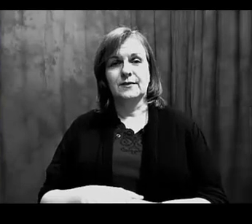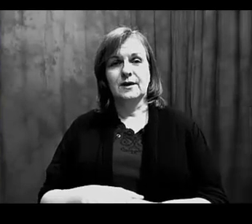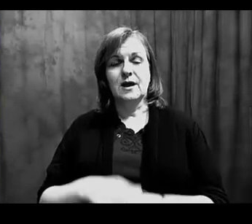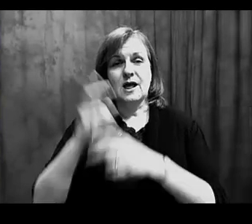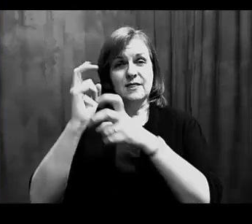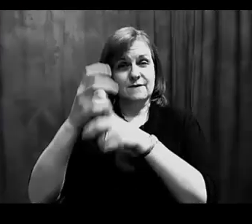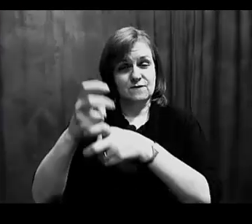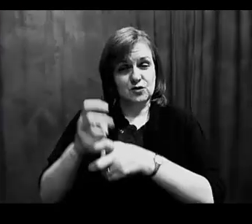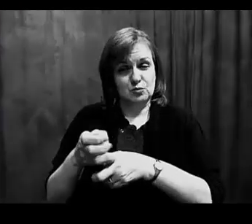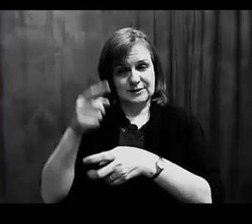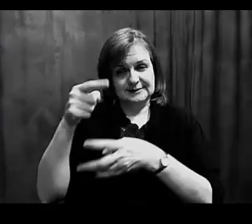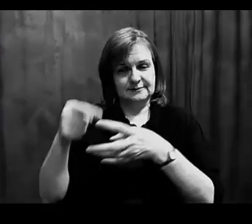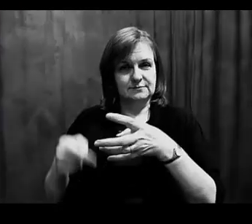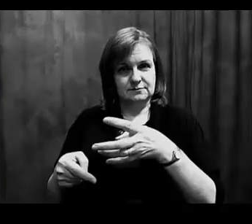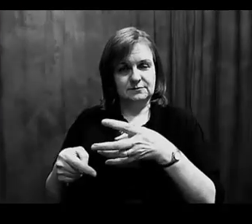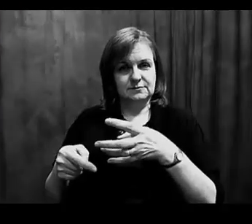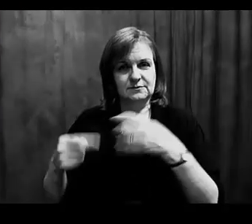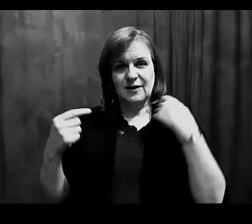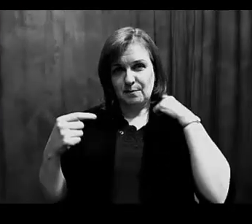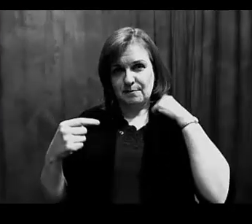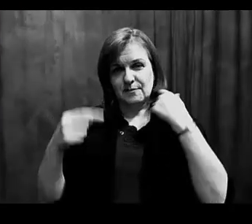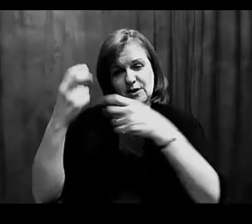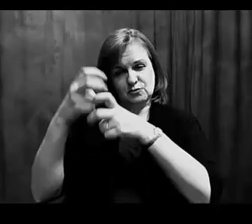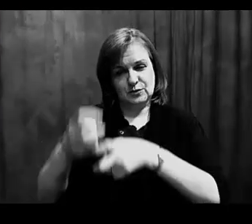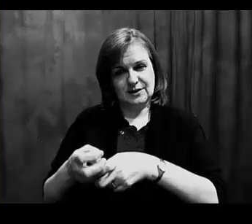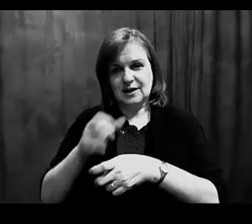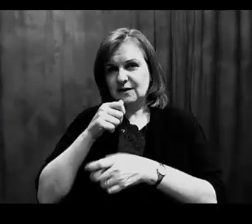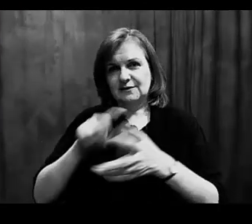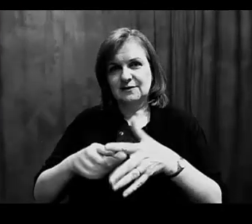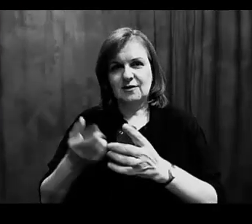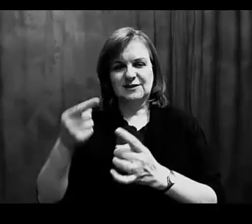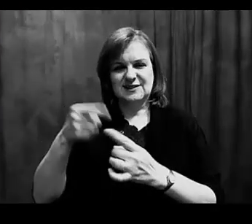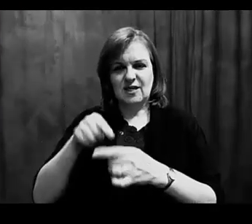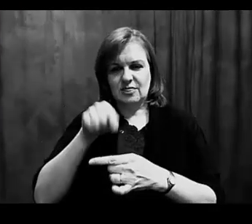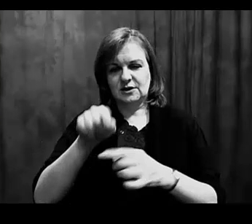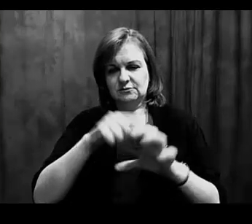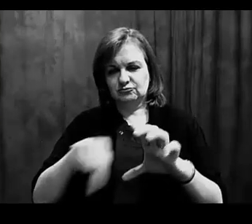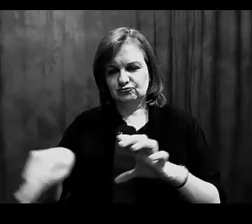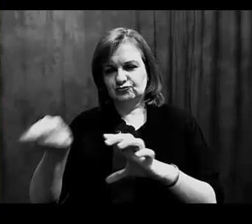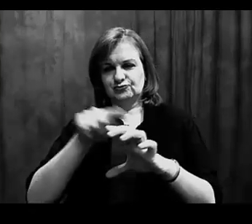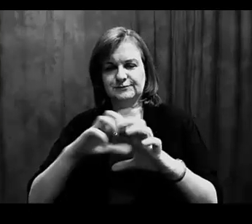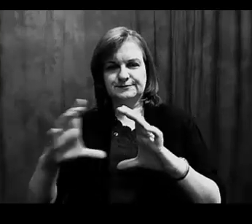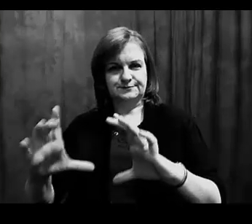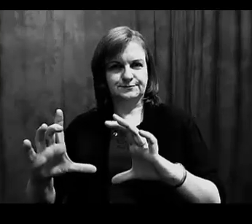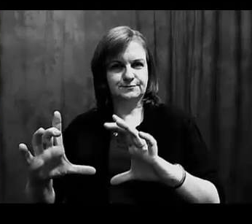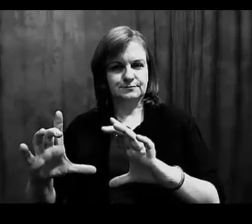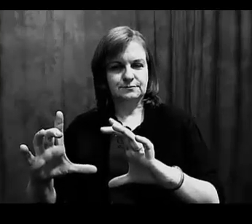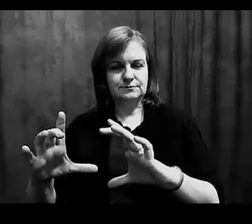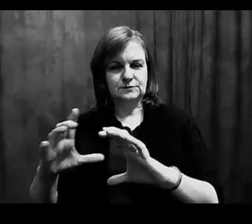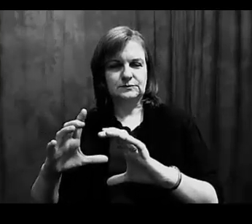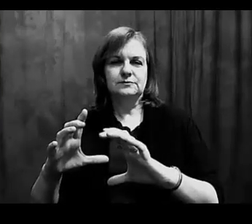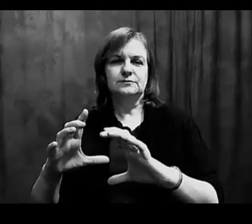we don't actually start to see vertebraes until here ---